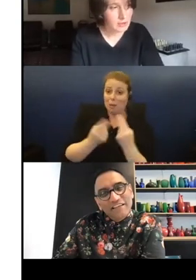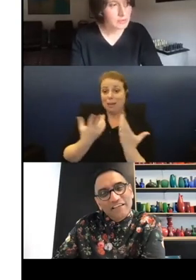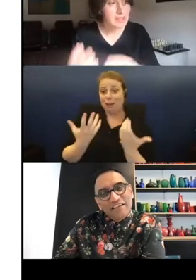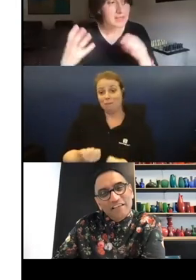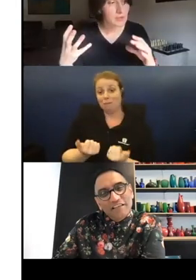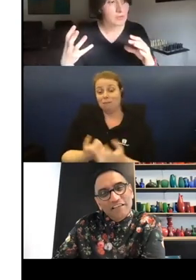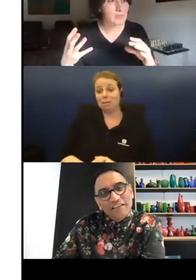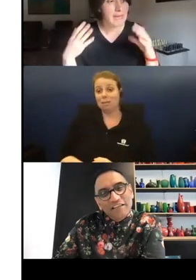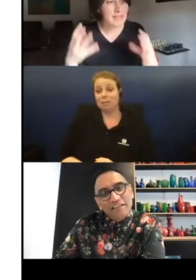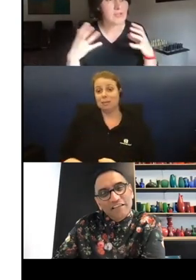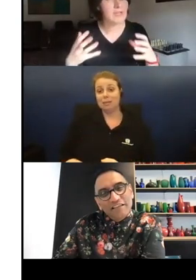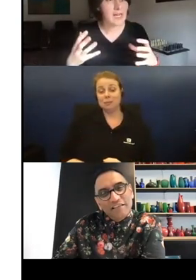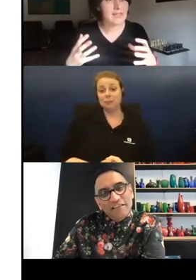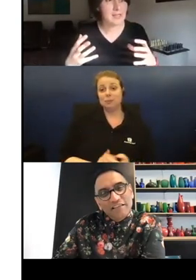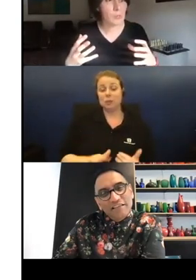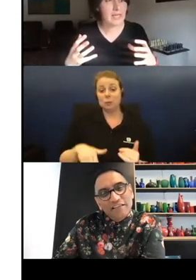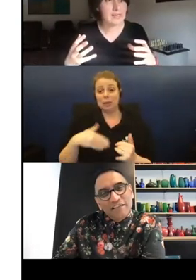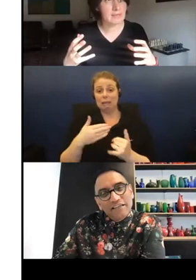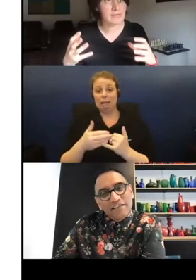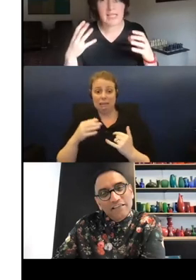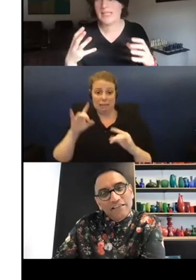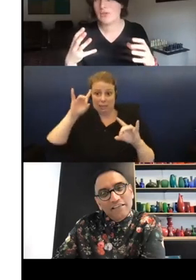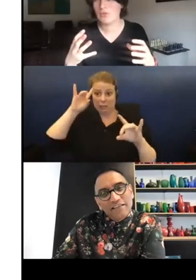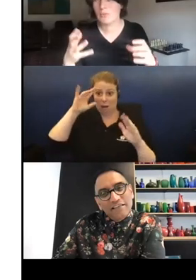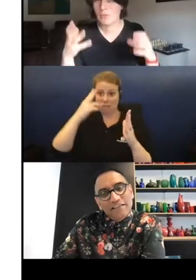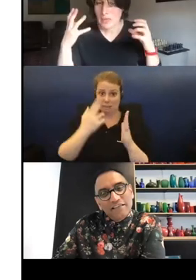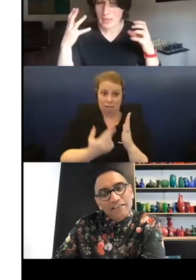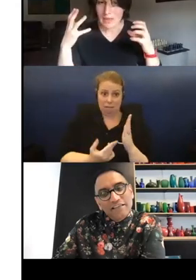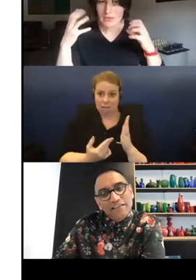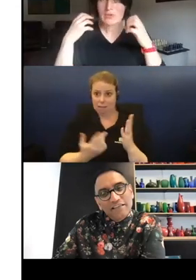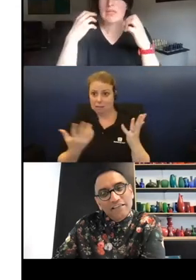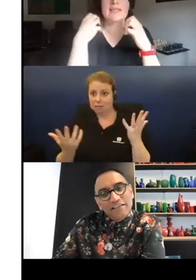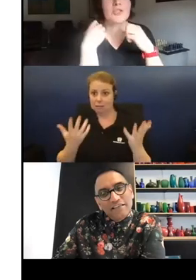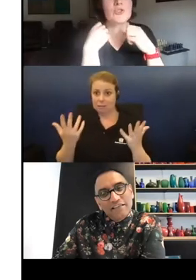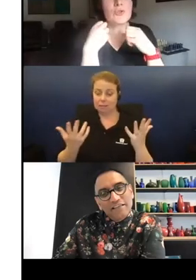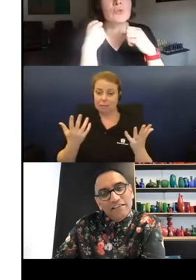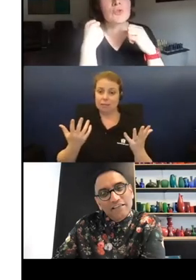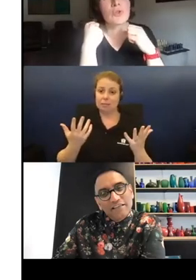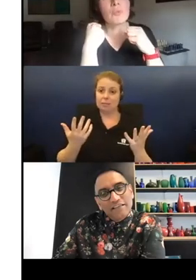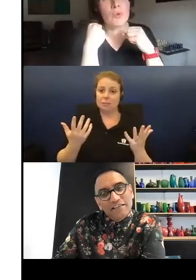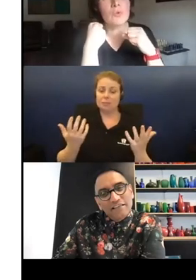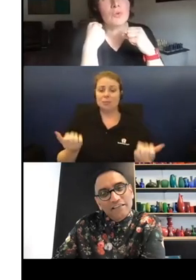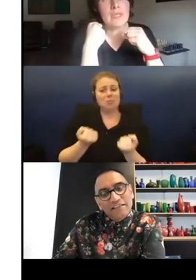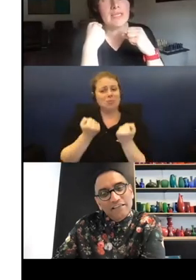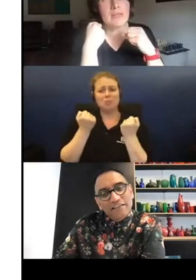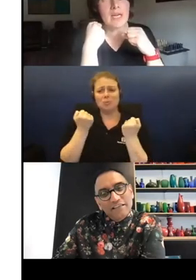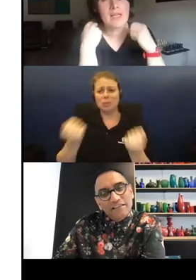this sort of madness of art in a way that really sort of has such a strong strong pool in my life